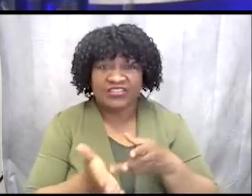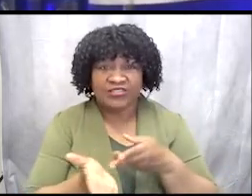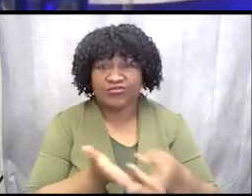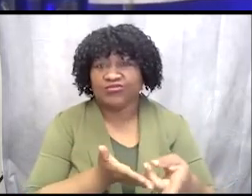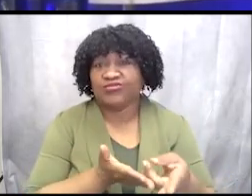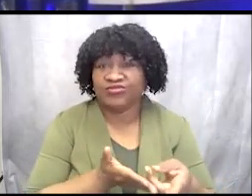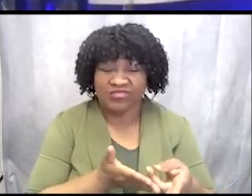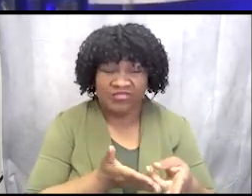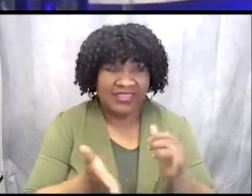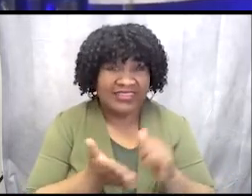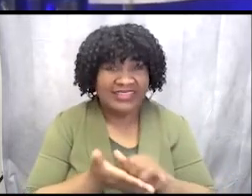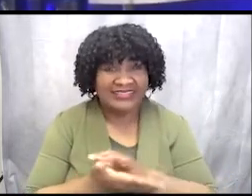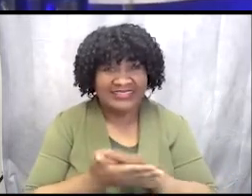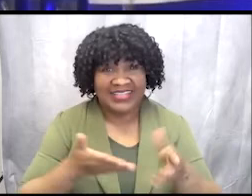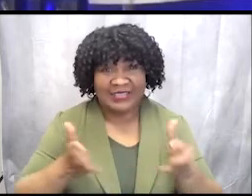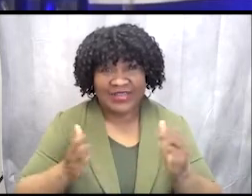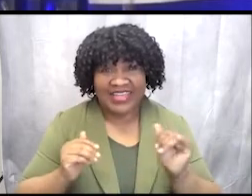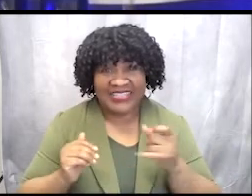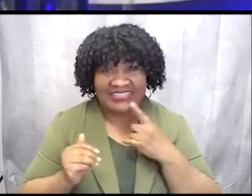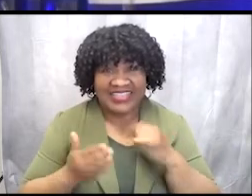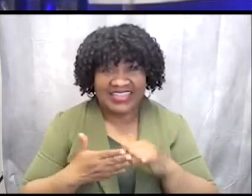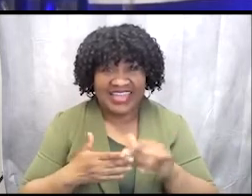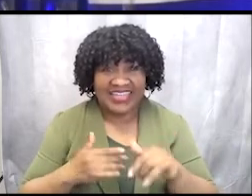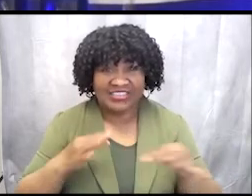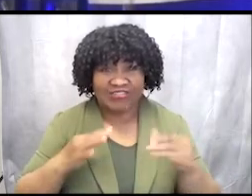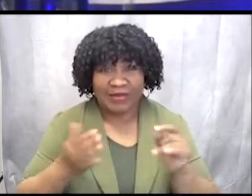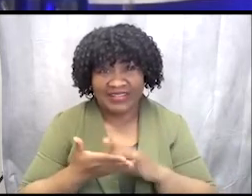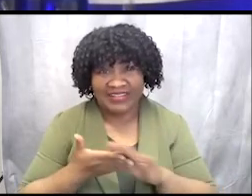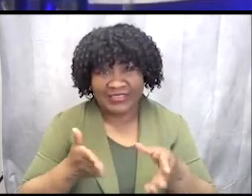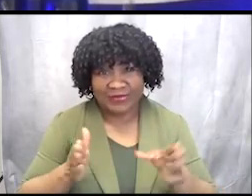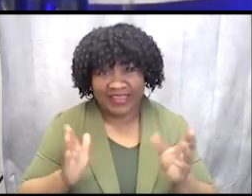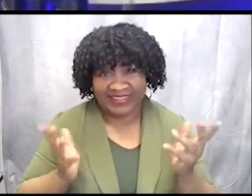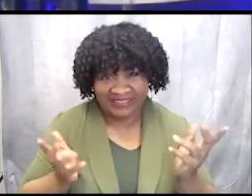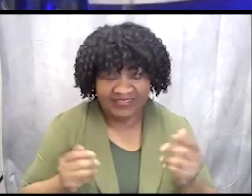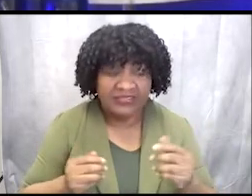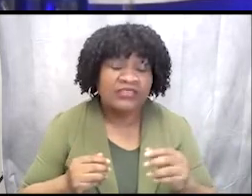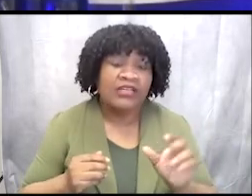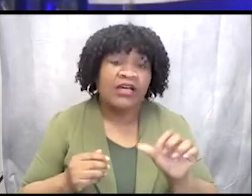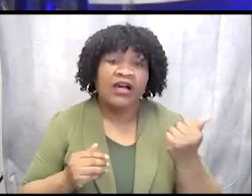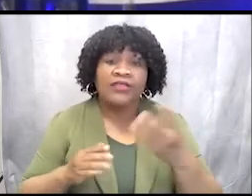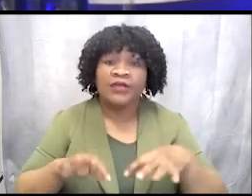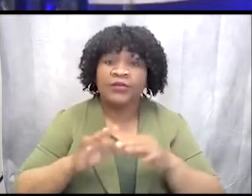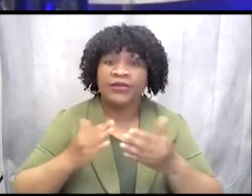that's the kindest way me to describe it. The other thing that's occurring,